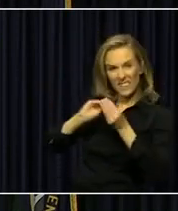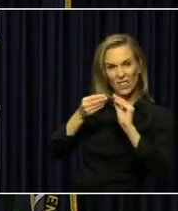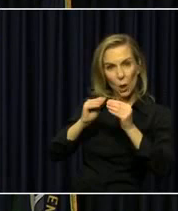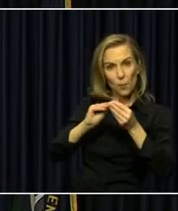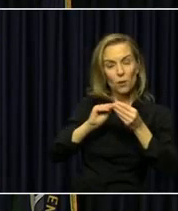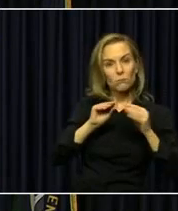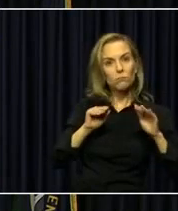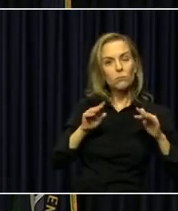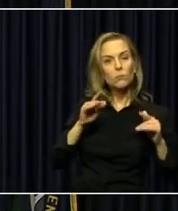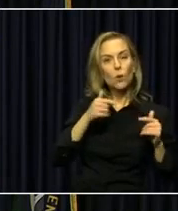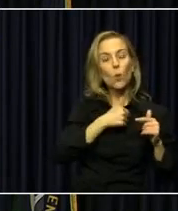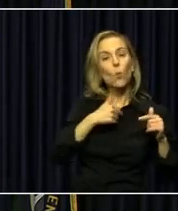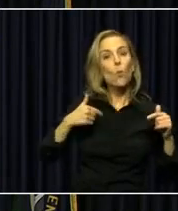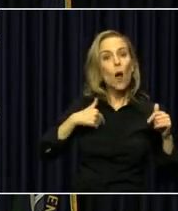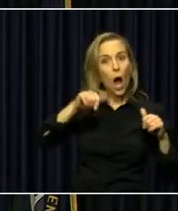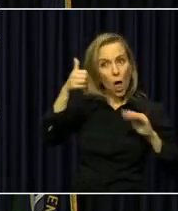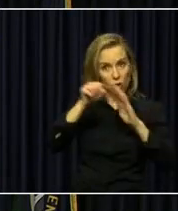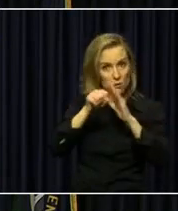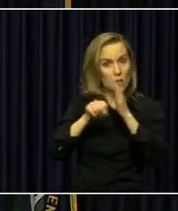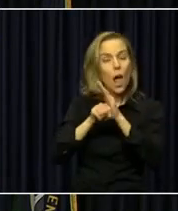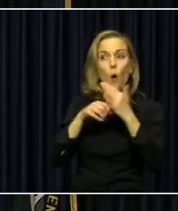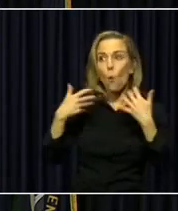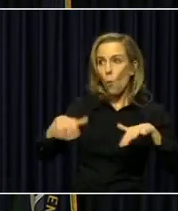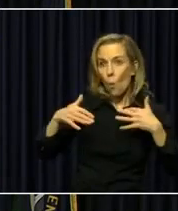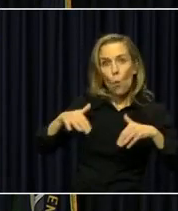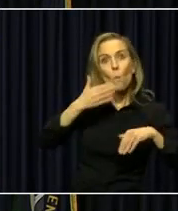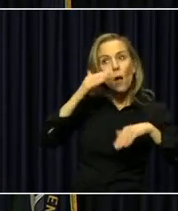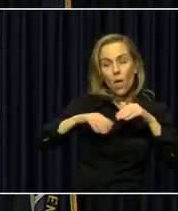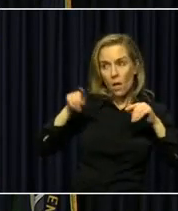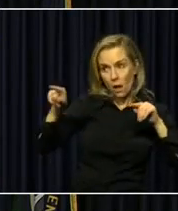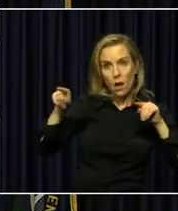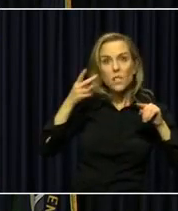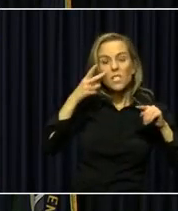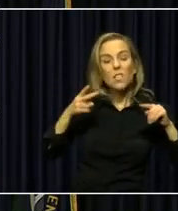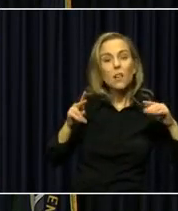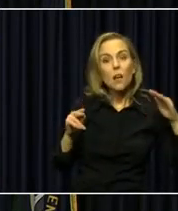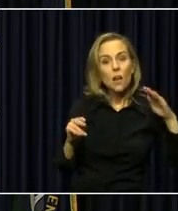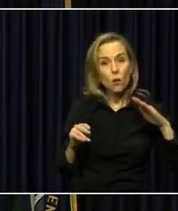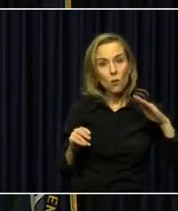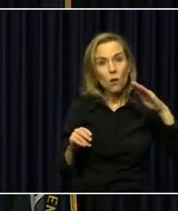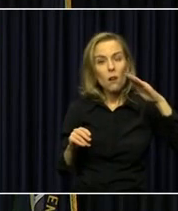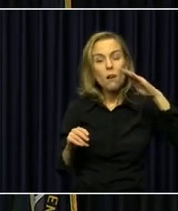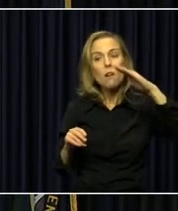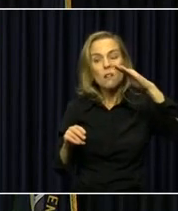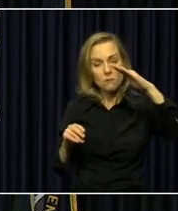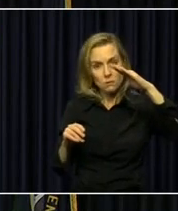EVERY COUNTY HAS THE CORONAVIRUS, AND YOU JUST LOOK AT WHAT SURROUNDS METCALF, AND